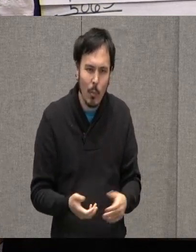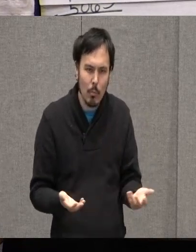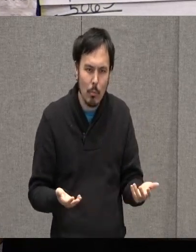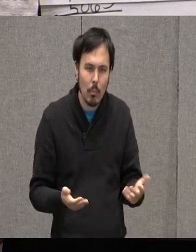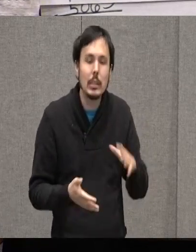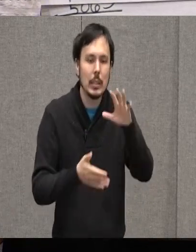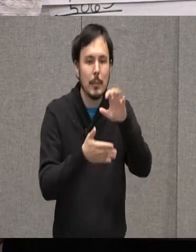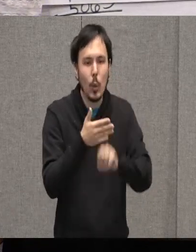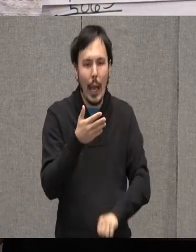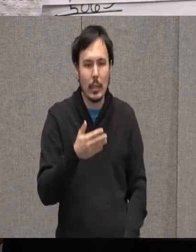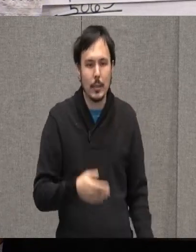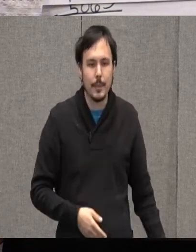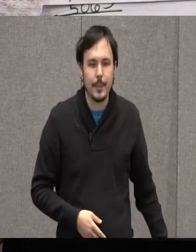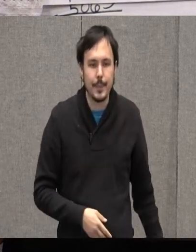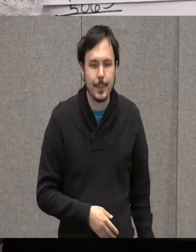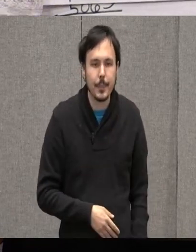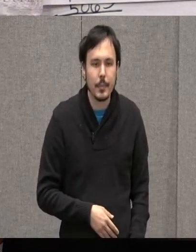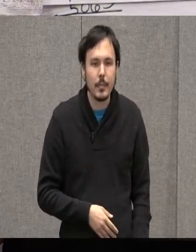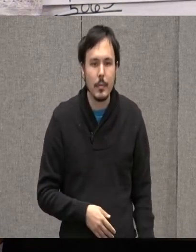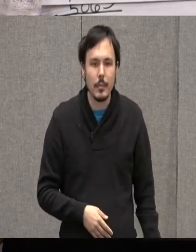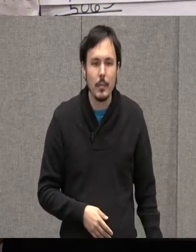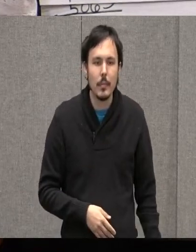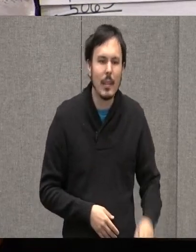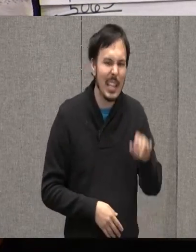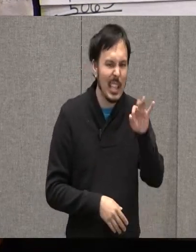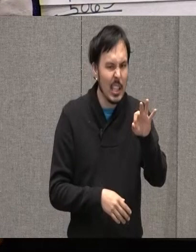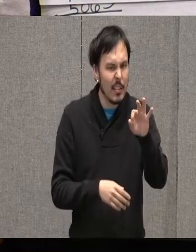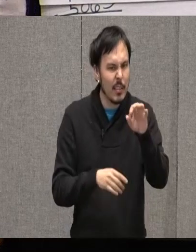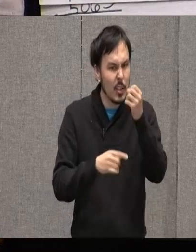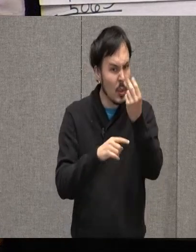What and you're all like wait a minute here?